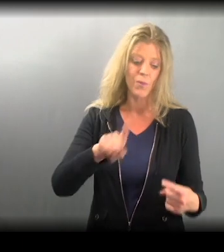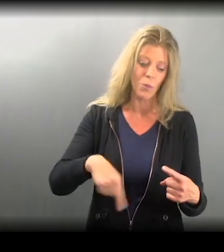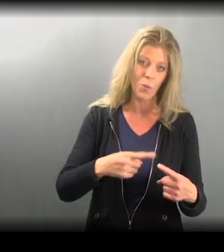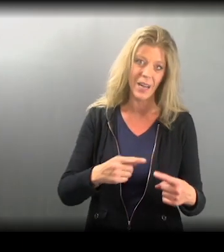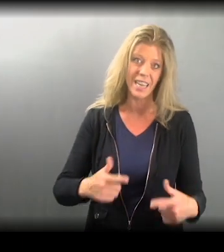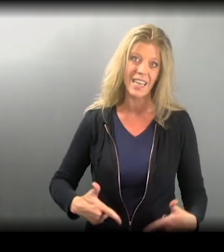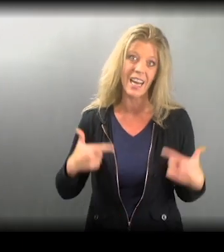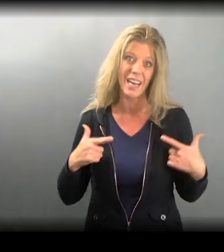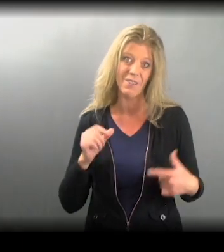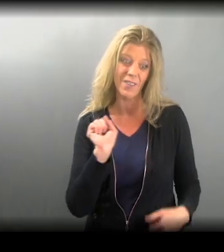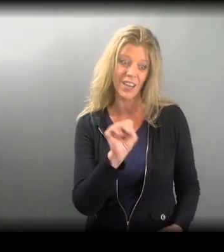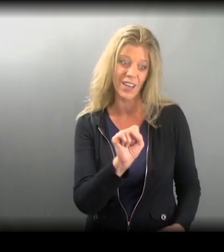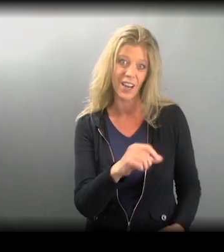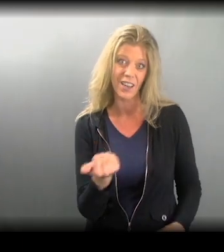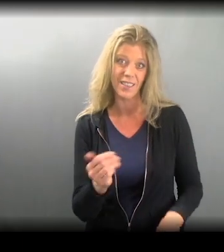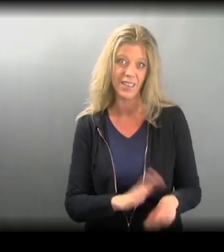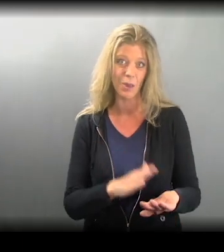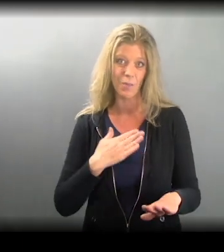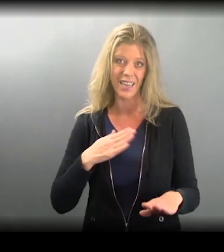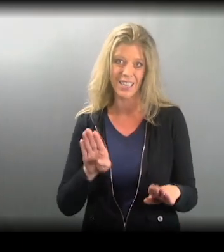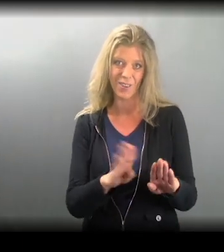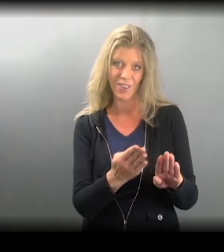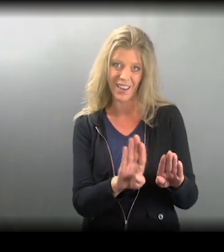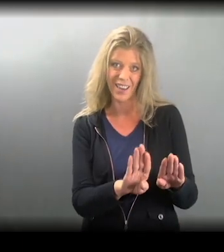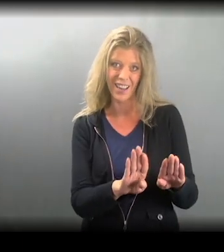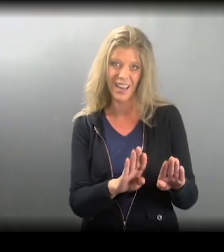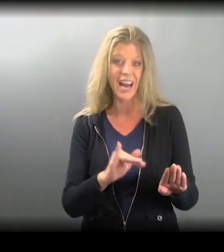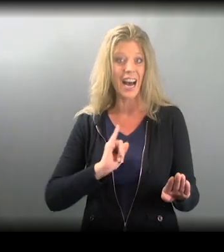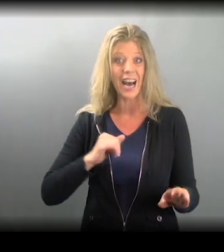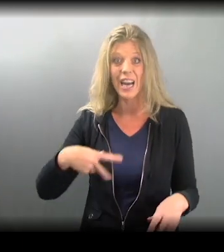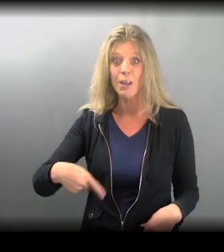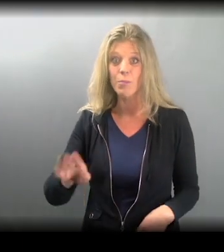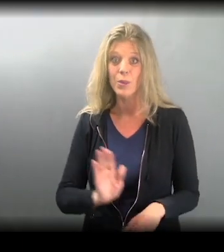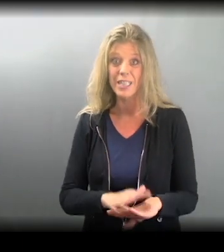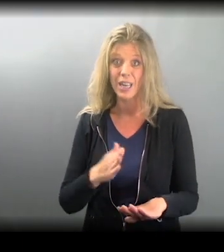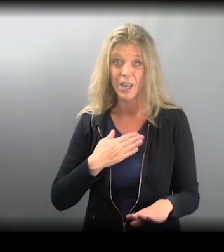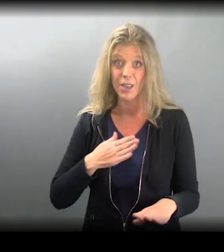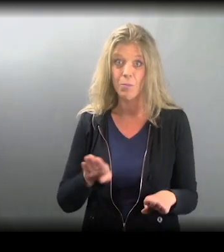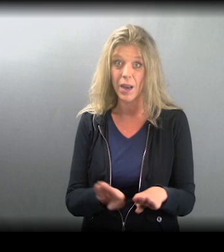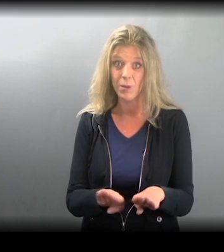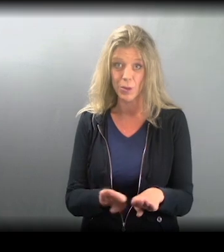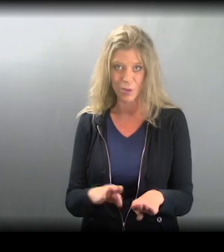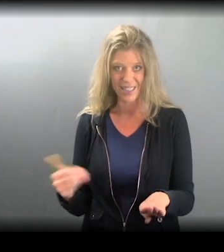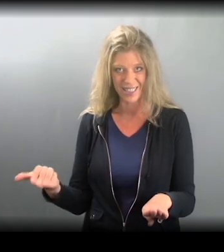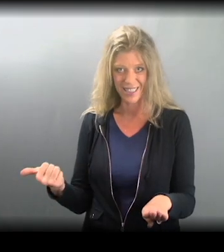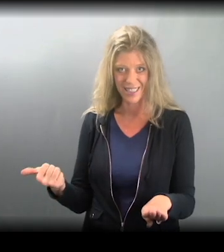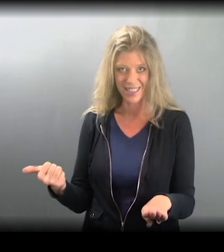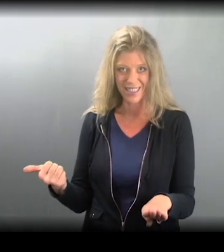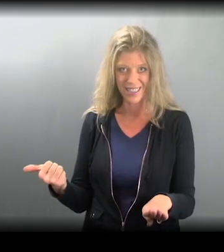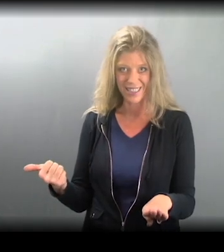When life knocks on my door, I put on my boots.